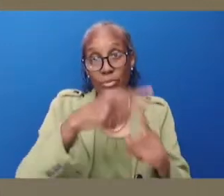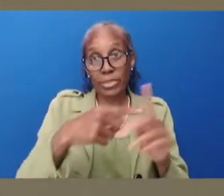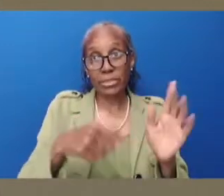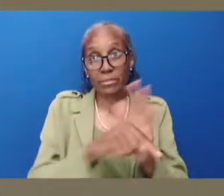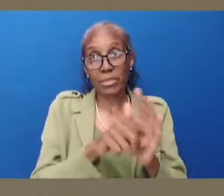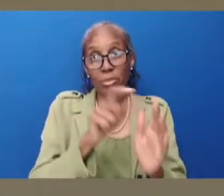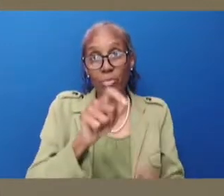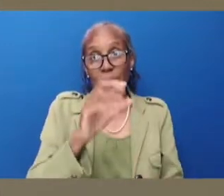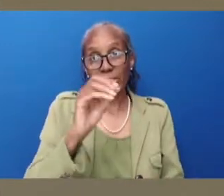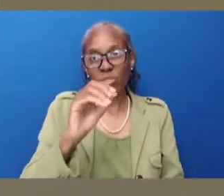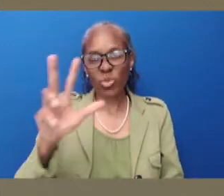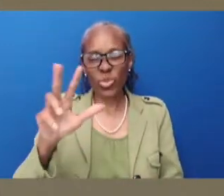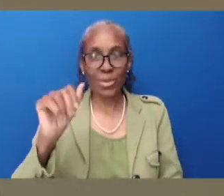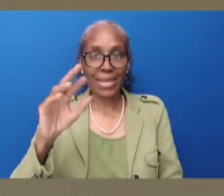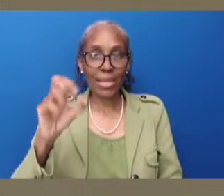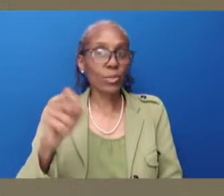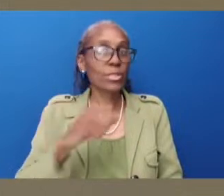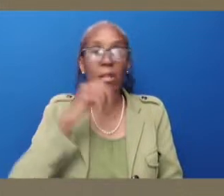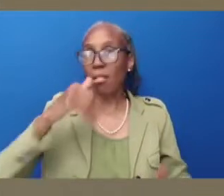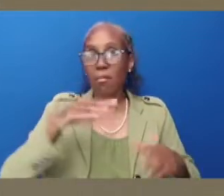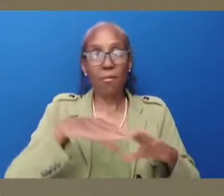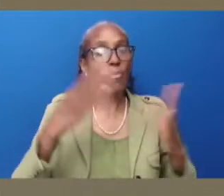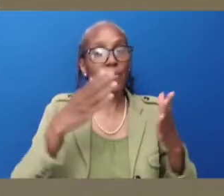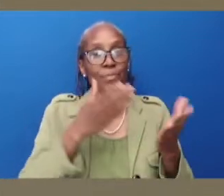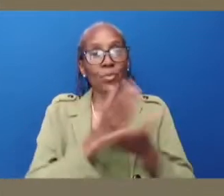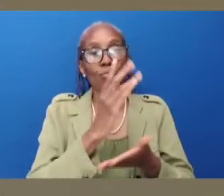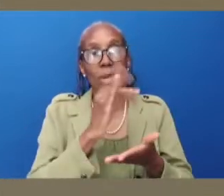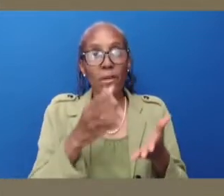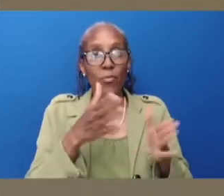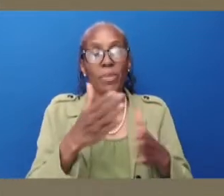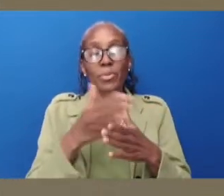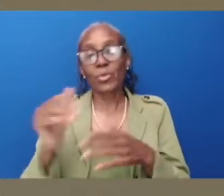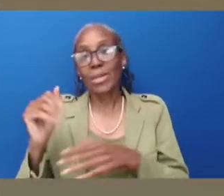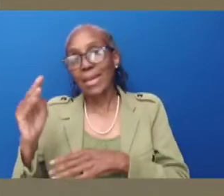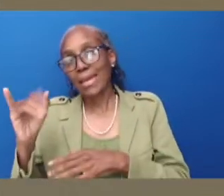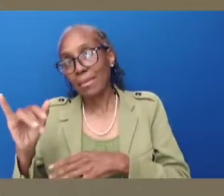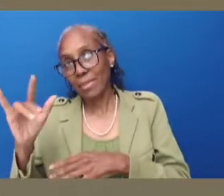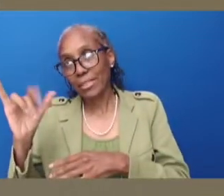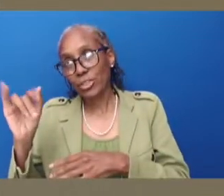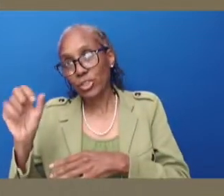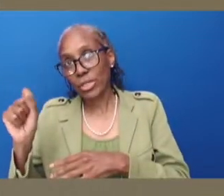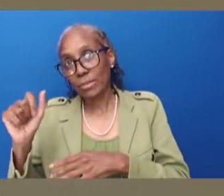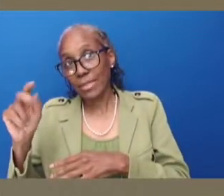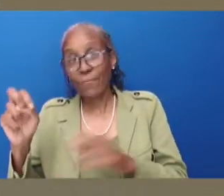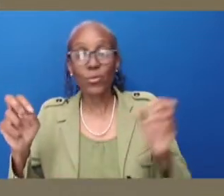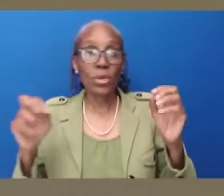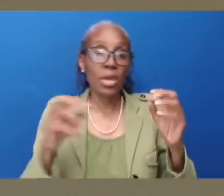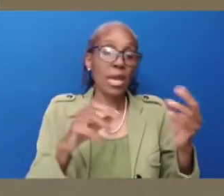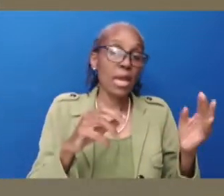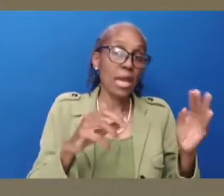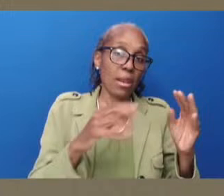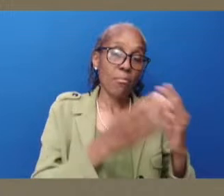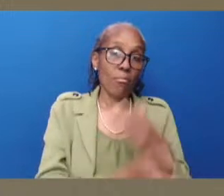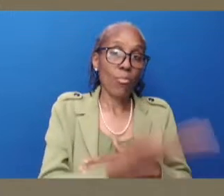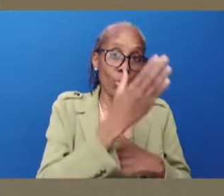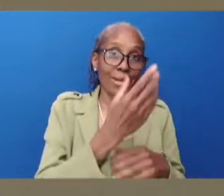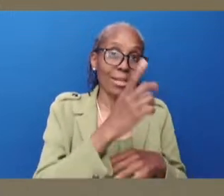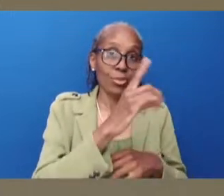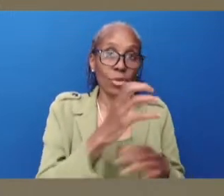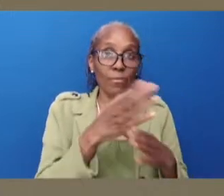TRANSPORTATION REQUESTING THE CLOSURE OF PLUS OR MINUS .30 ACRES OF UNOPENED